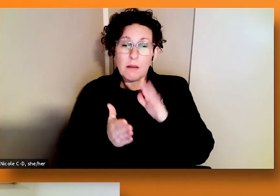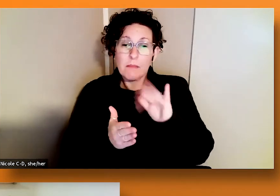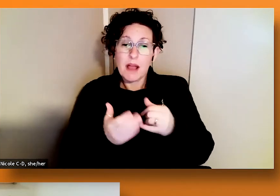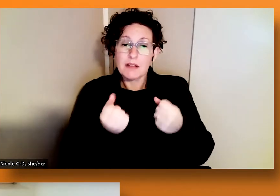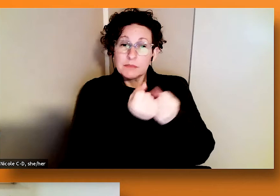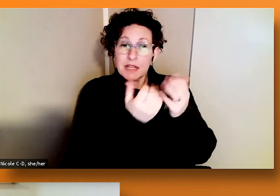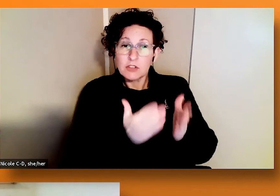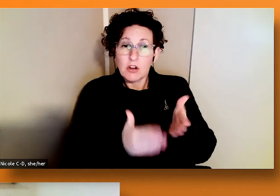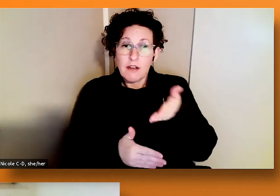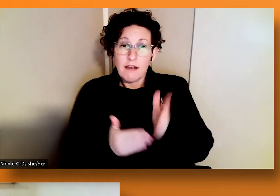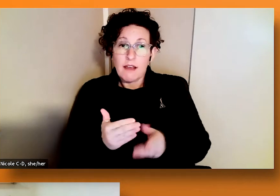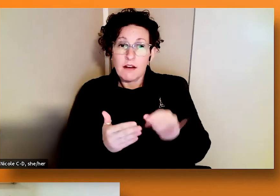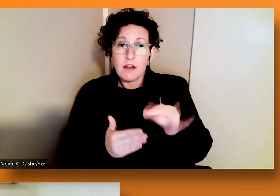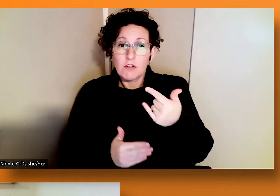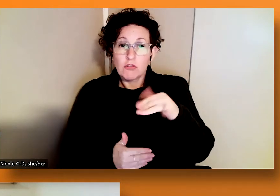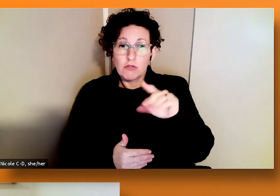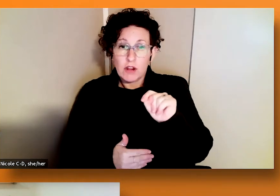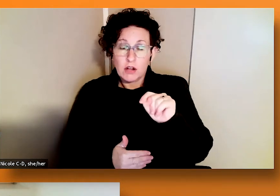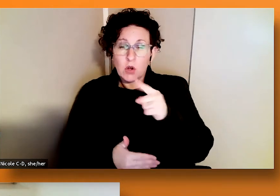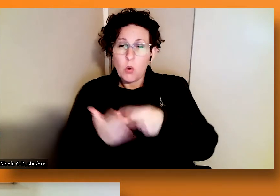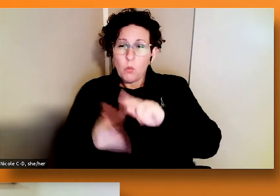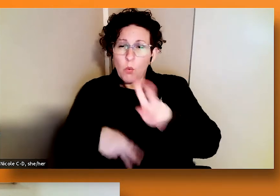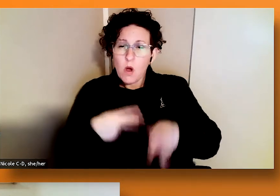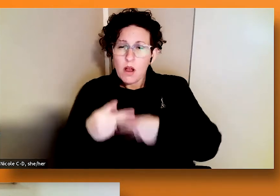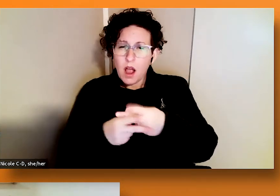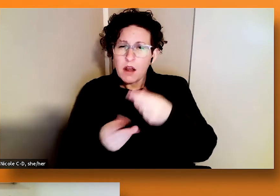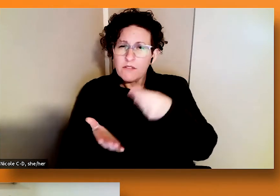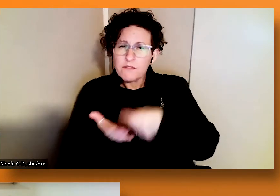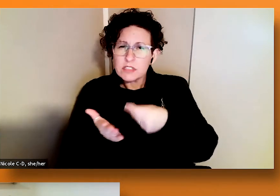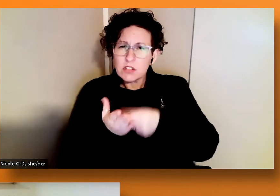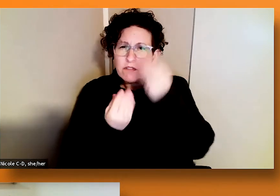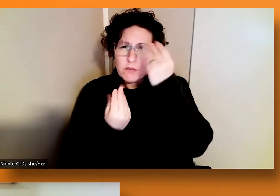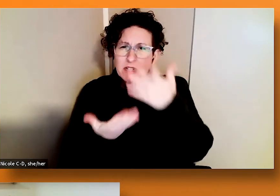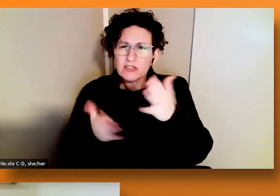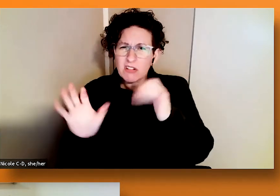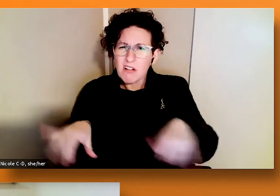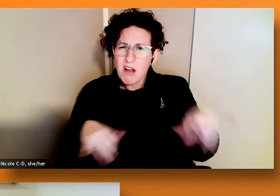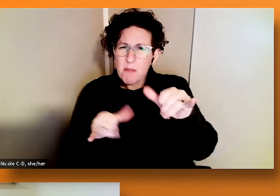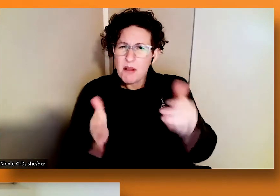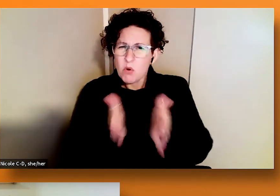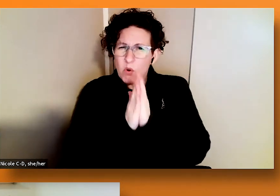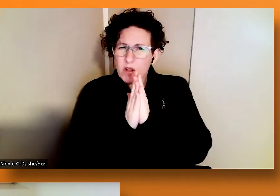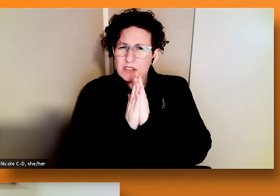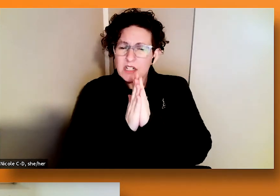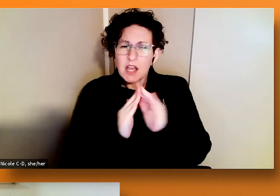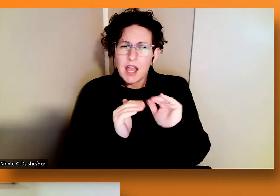"at the end of the grant. "So what type of fiscal information "is commonly requested,